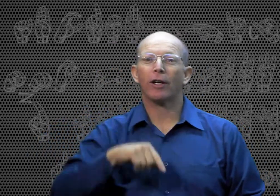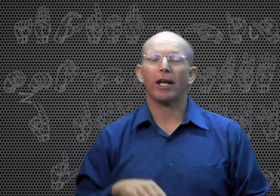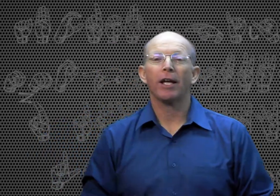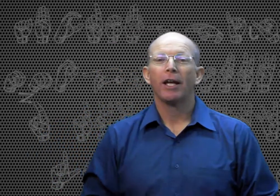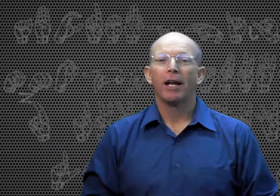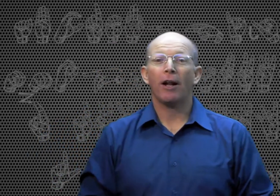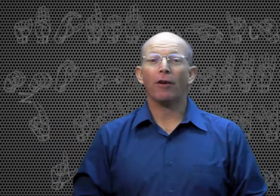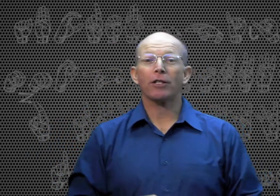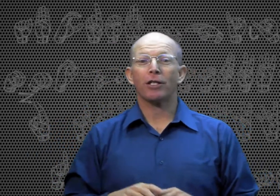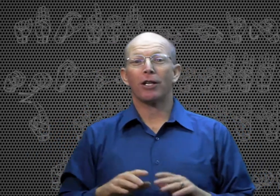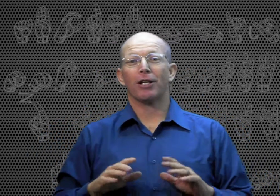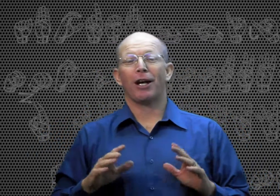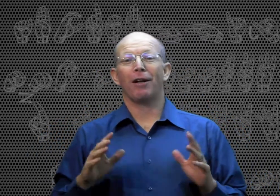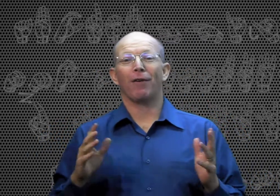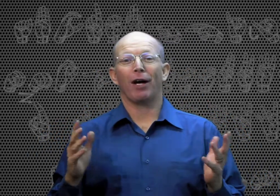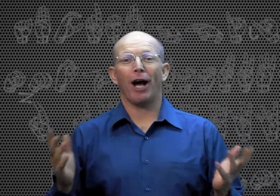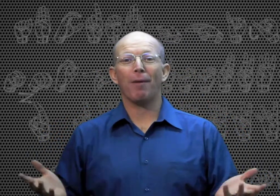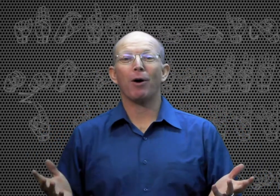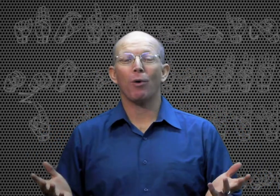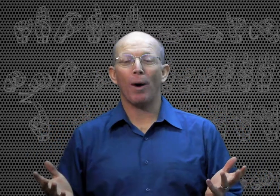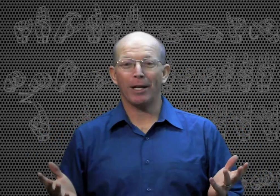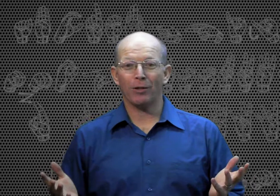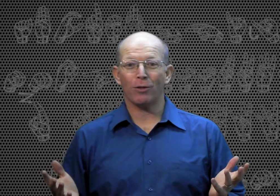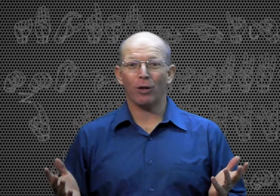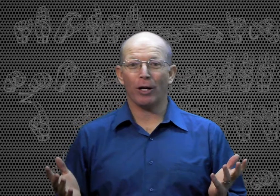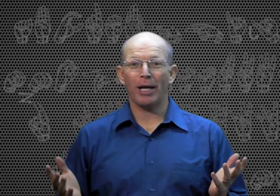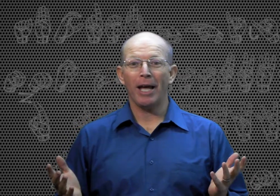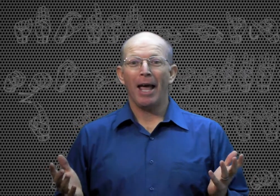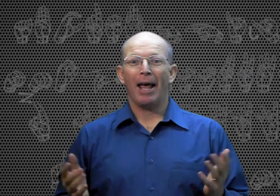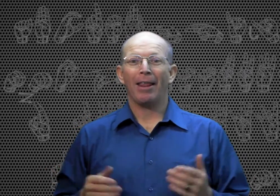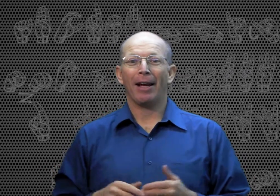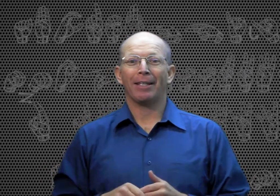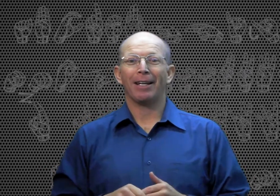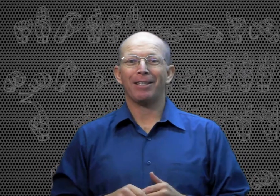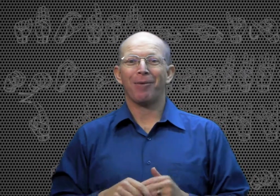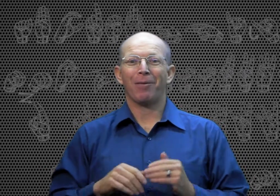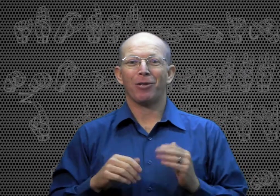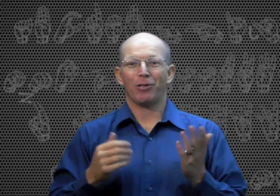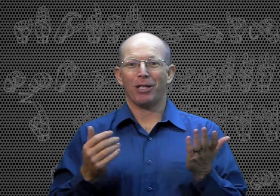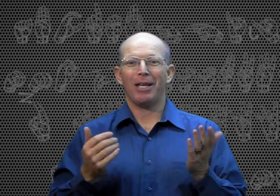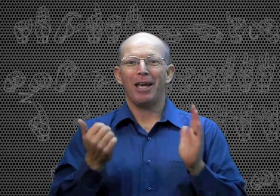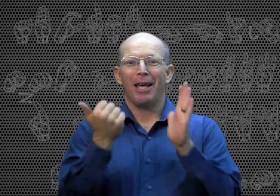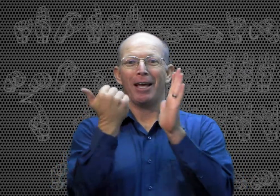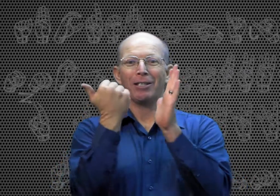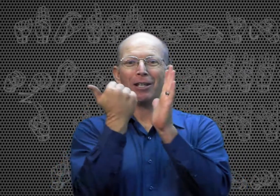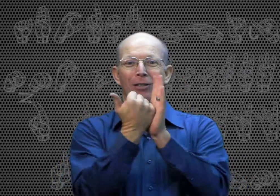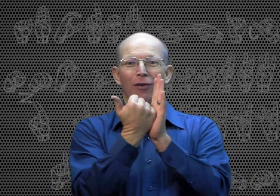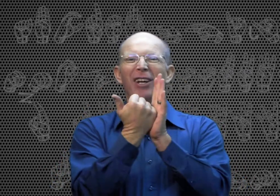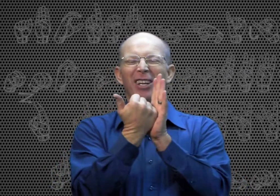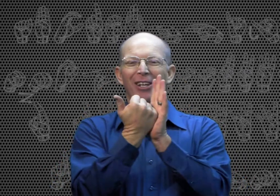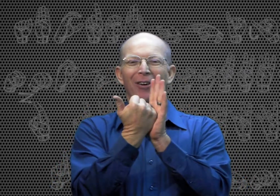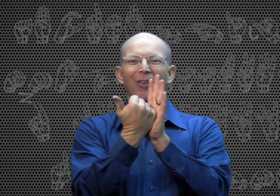Now, there is kind of a comical way to do TURKEY that sometimes you will see. It is fun to do.